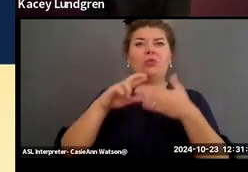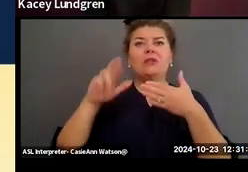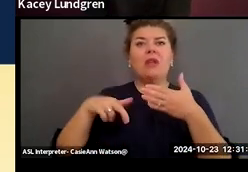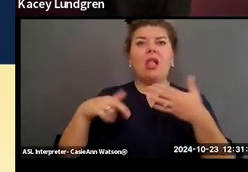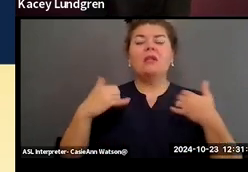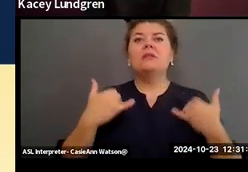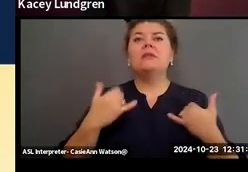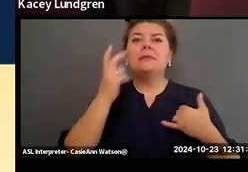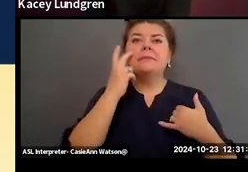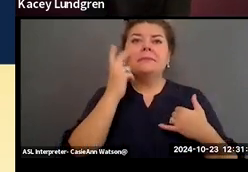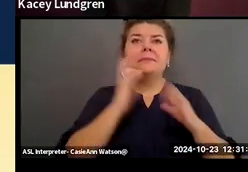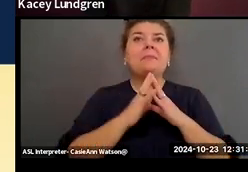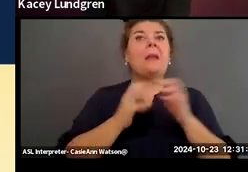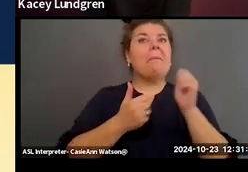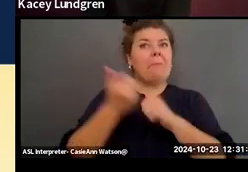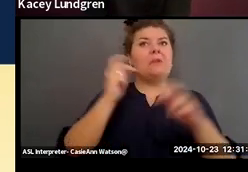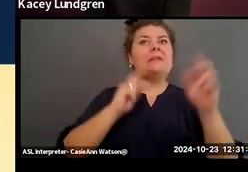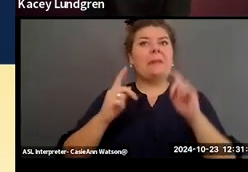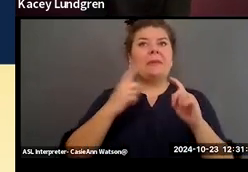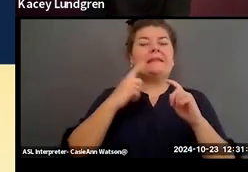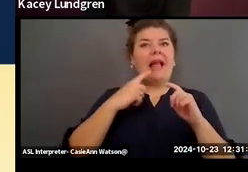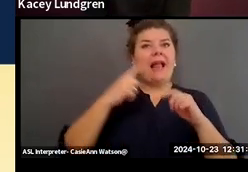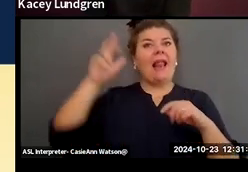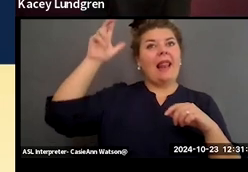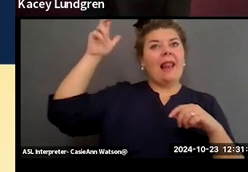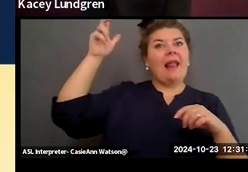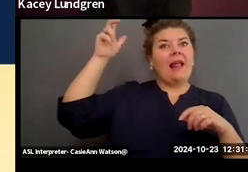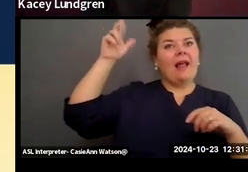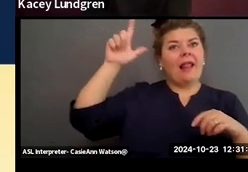All right, seems like most people picked President Lincoln.